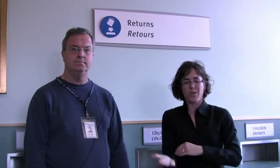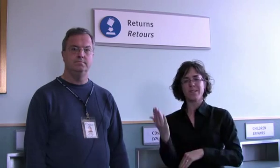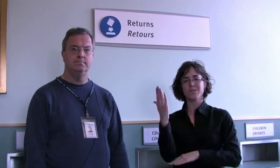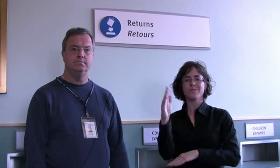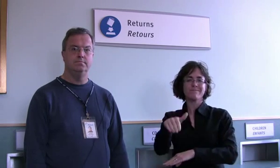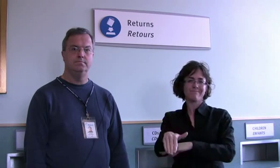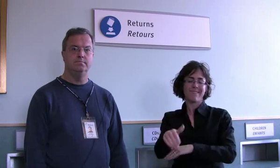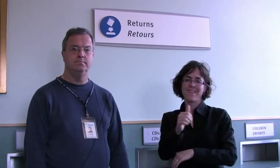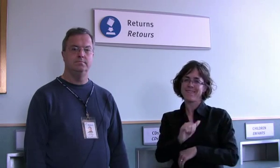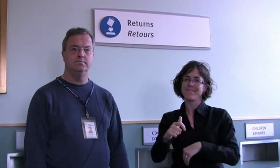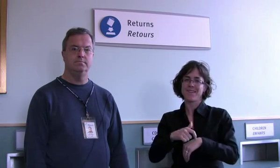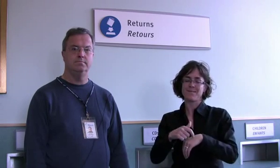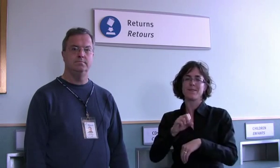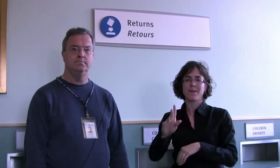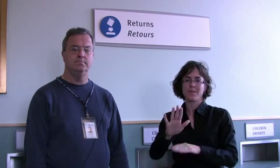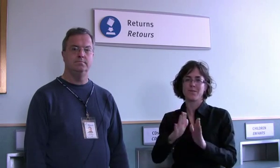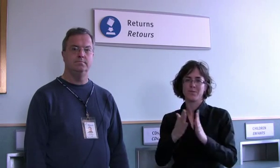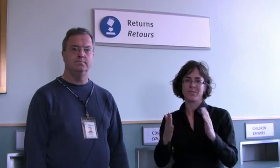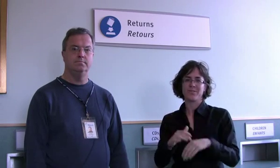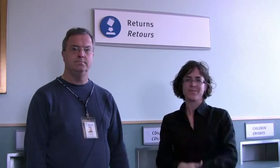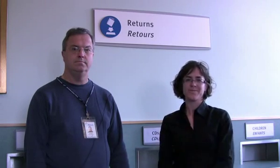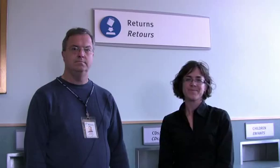24 hours a day.